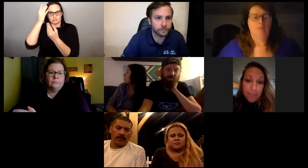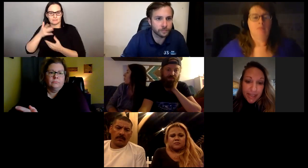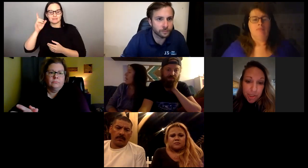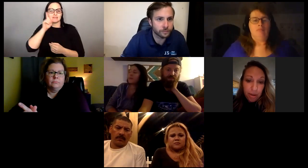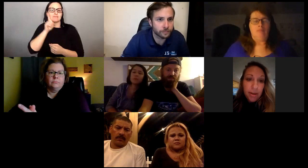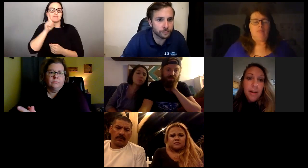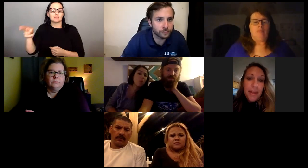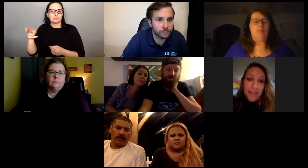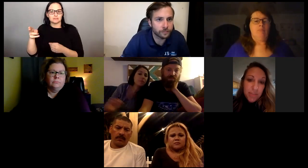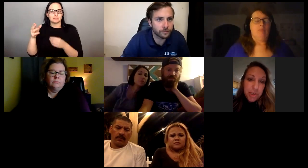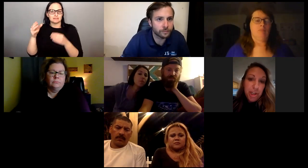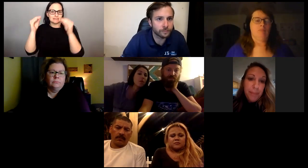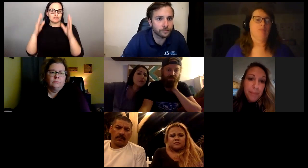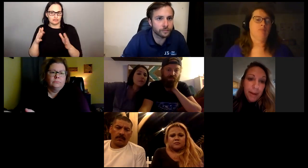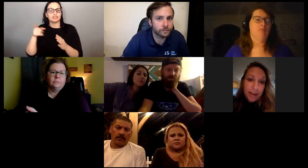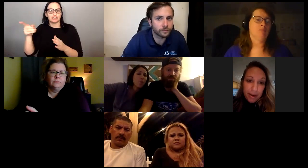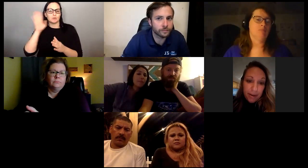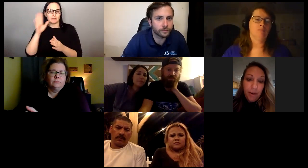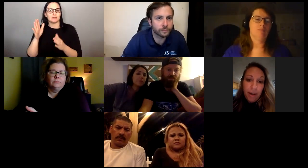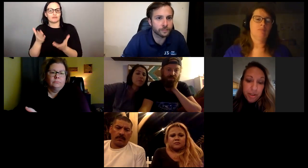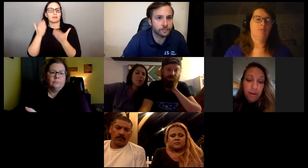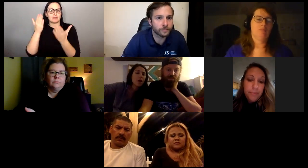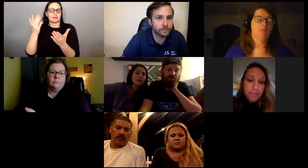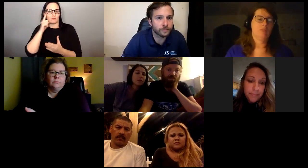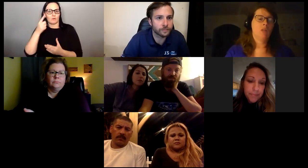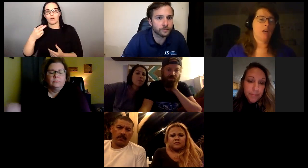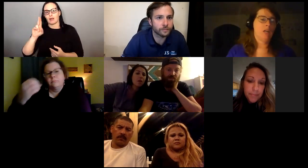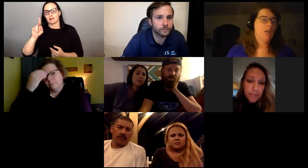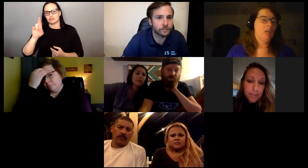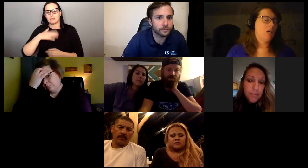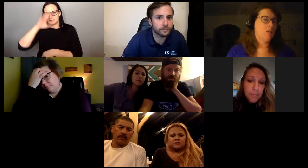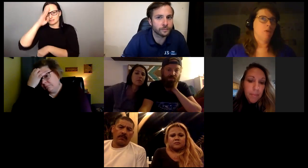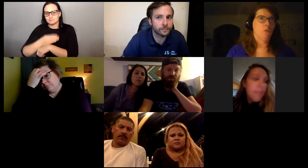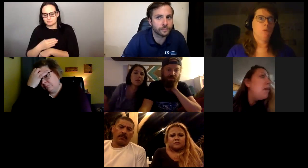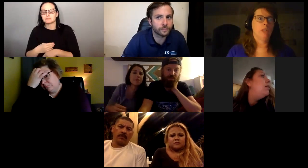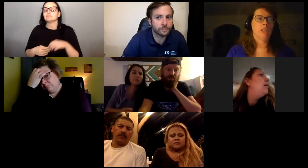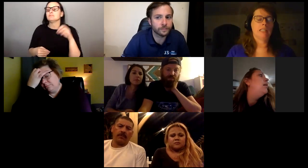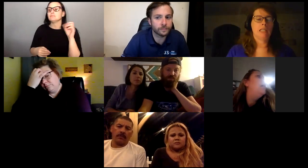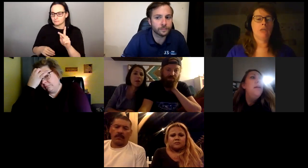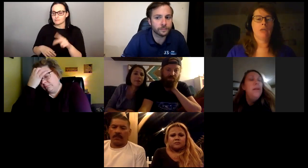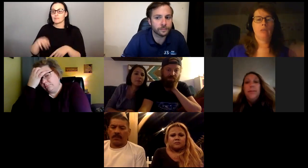teacher that that's what she'll be recommending for hunter okay um within